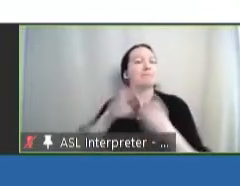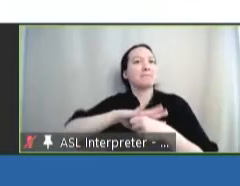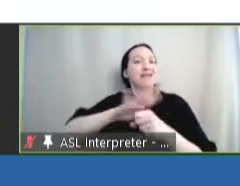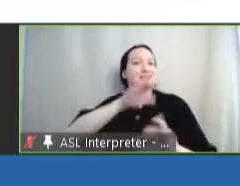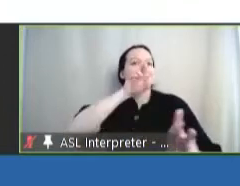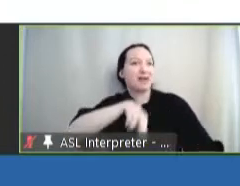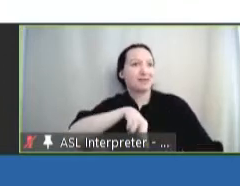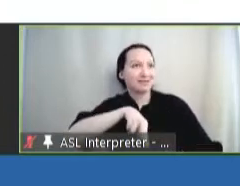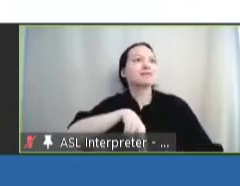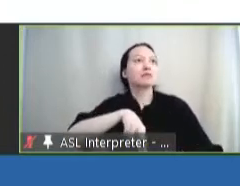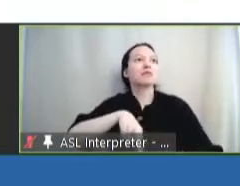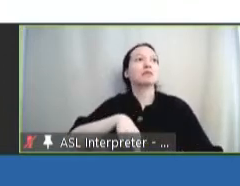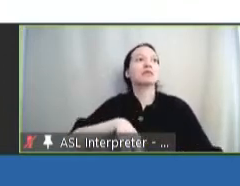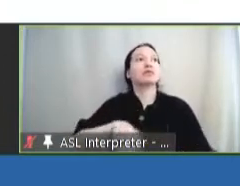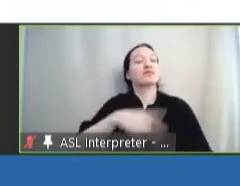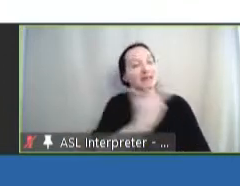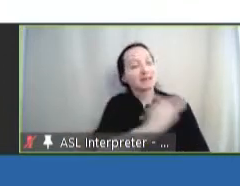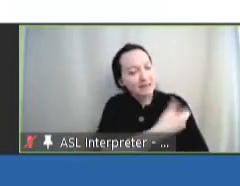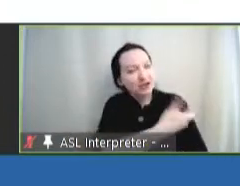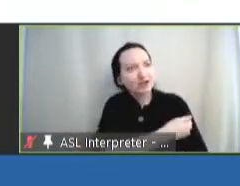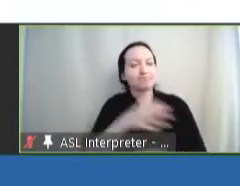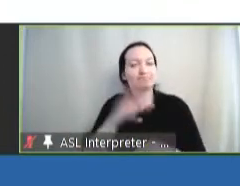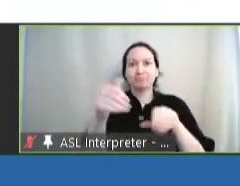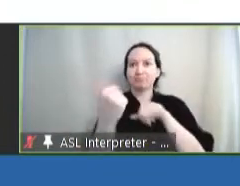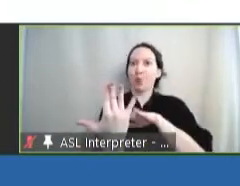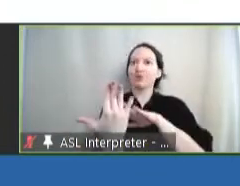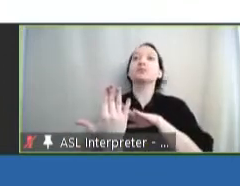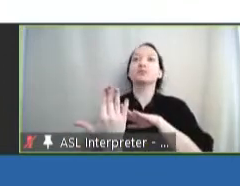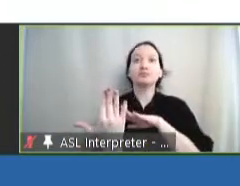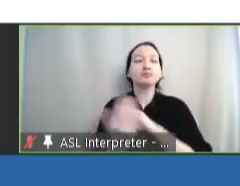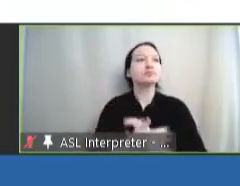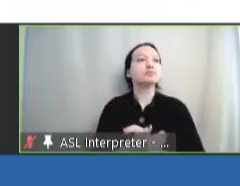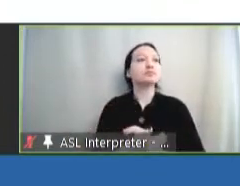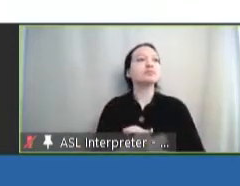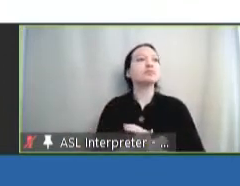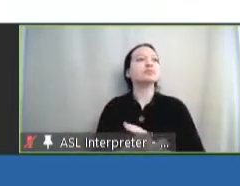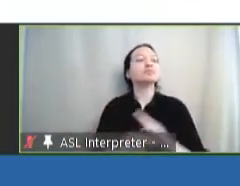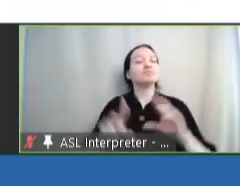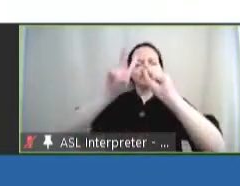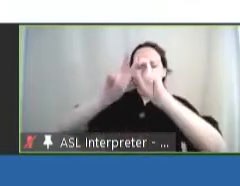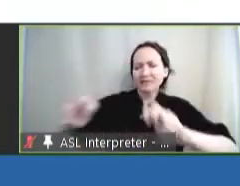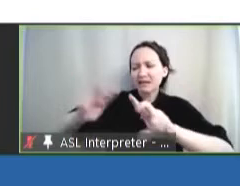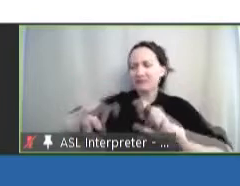including vaccination strategies, and including analyses of vaccine hesitancy,